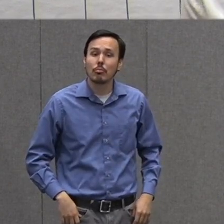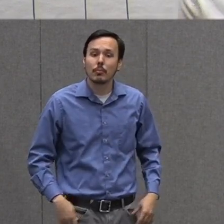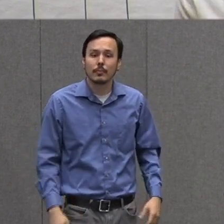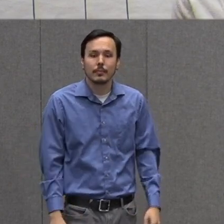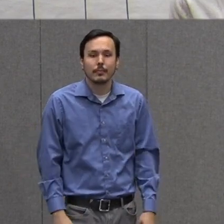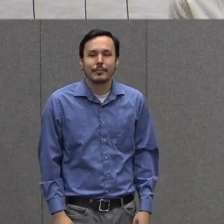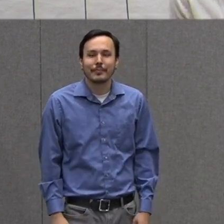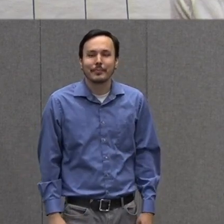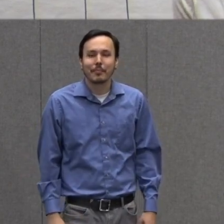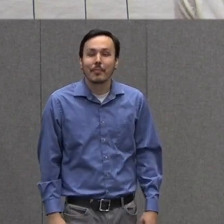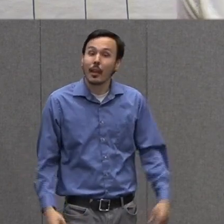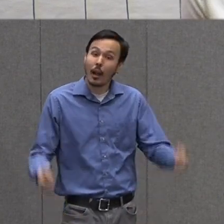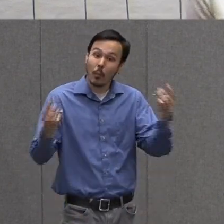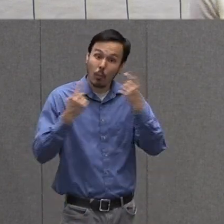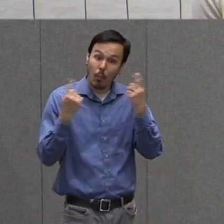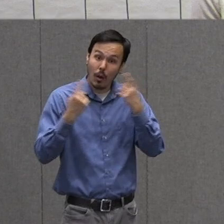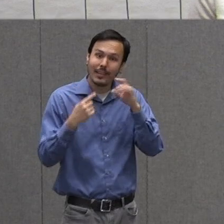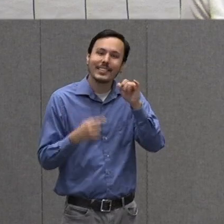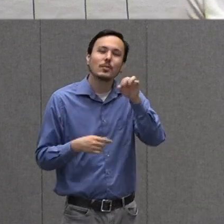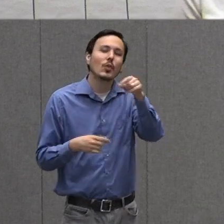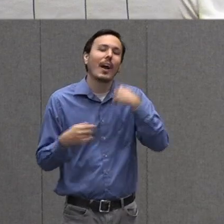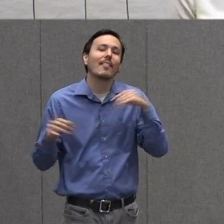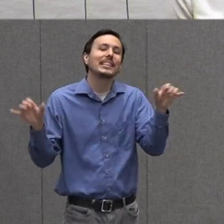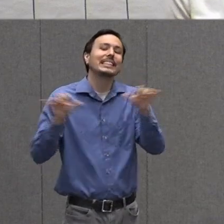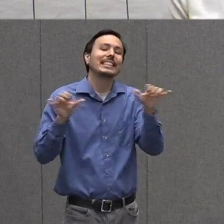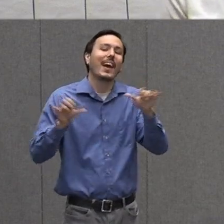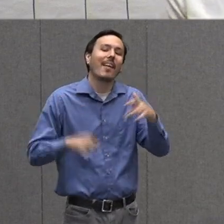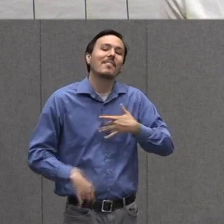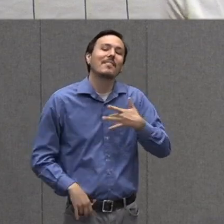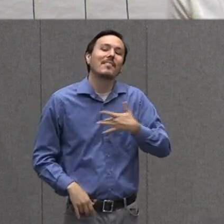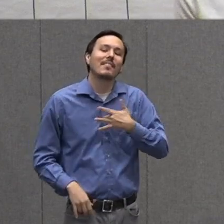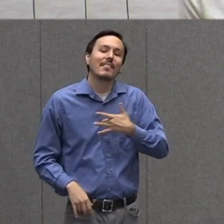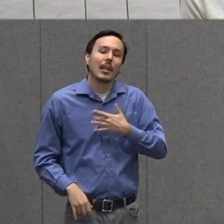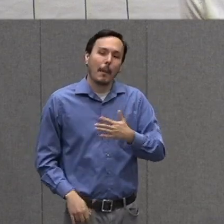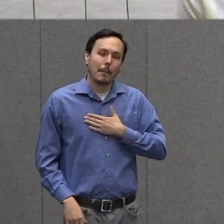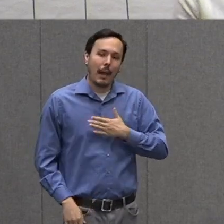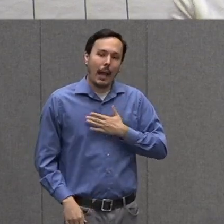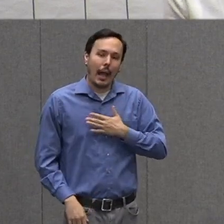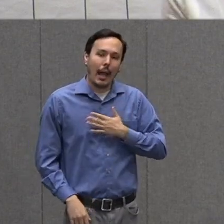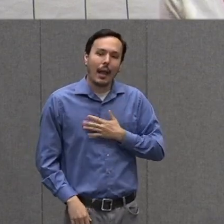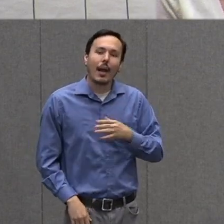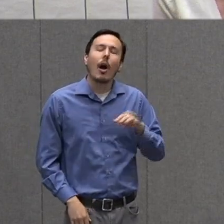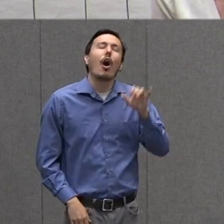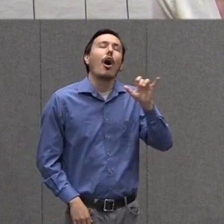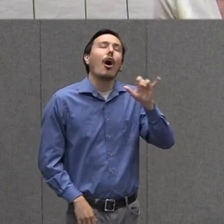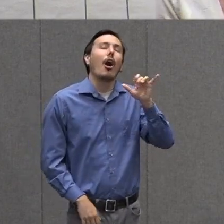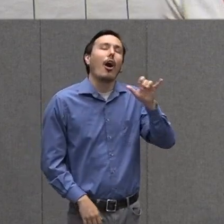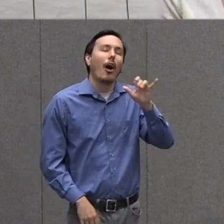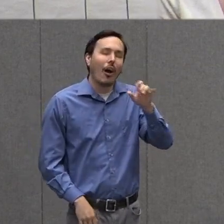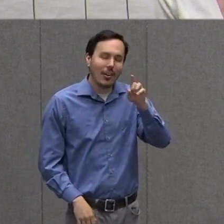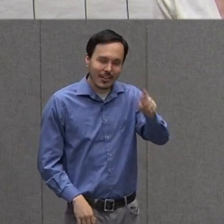I'm wondering if you came to the same conclusion I did, that the purpose was to teach us about volunteers.